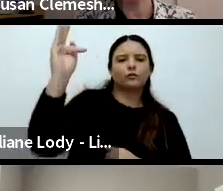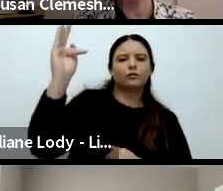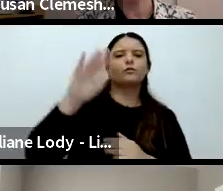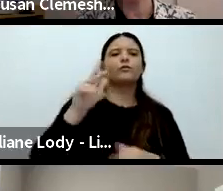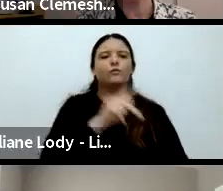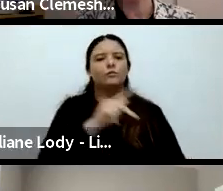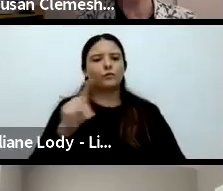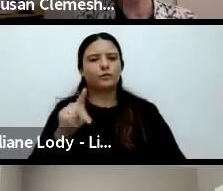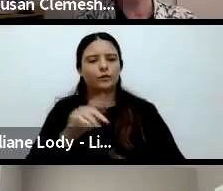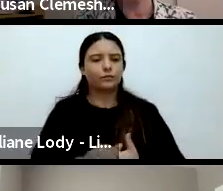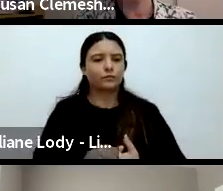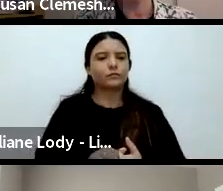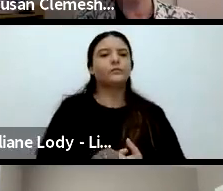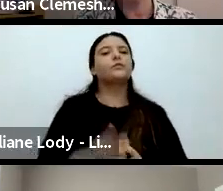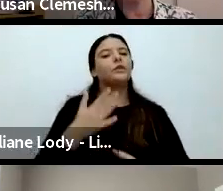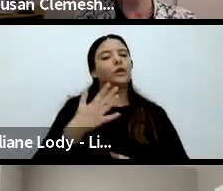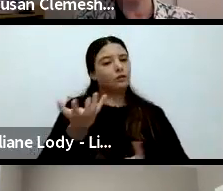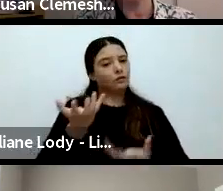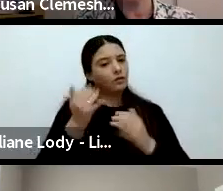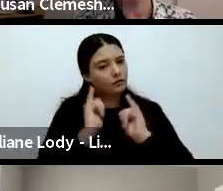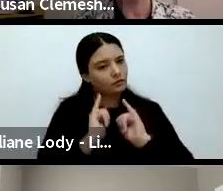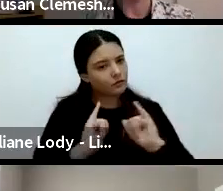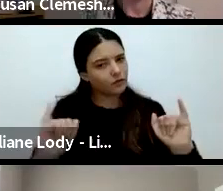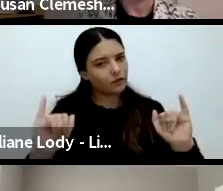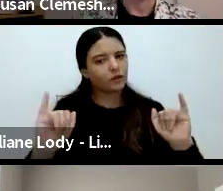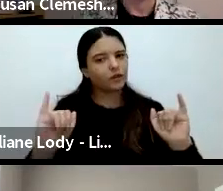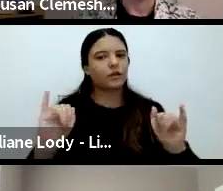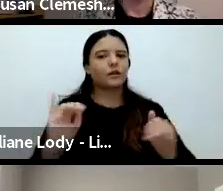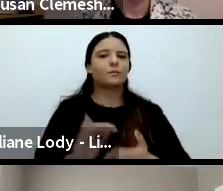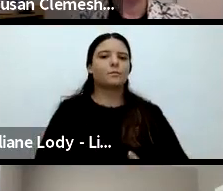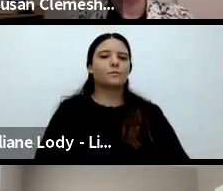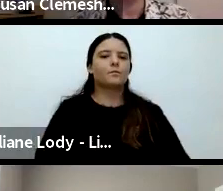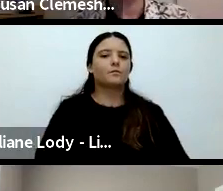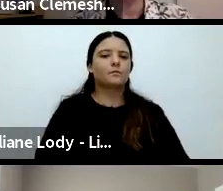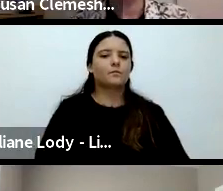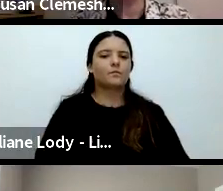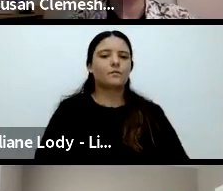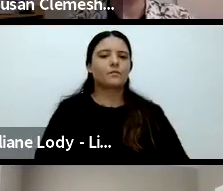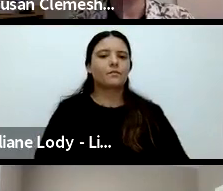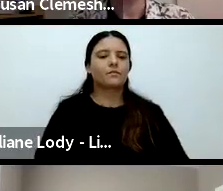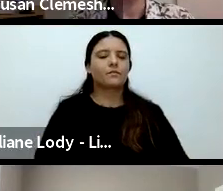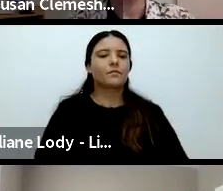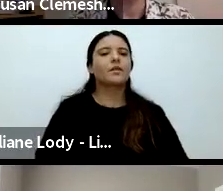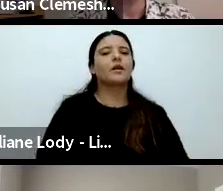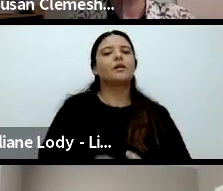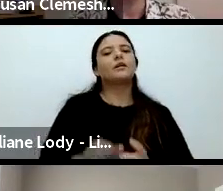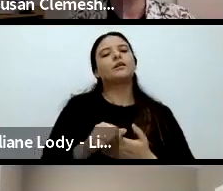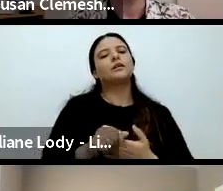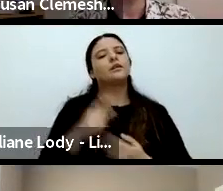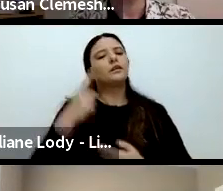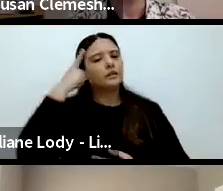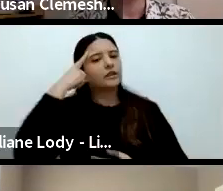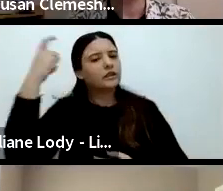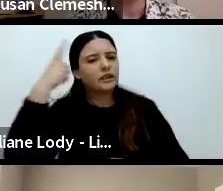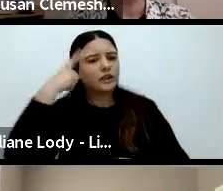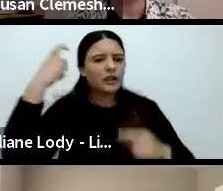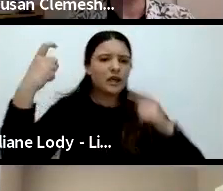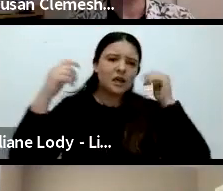in Teacher education, and by progressive I mean. kind of kind of grounded. at least them at least in the US and the IDeas of at least in the US and the IDeas of john Do we.